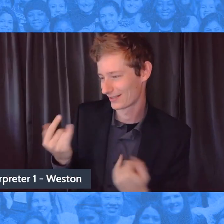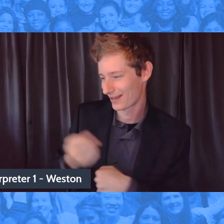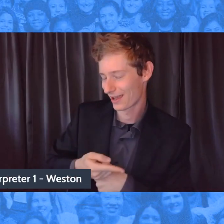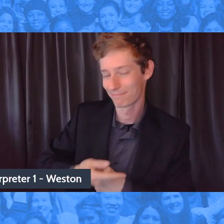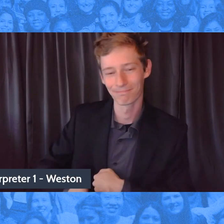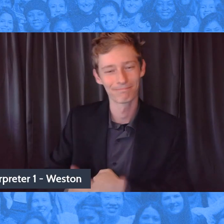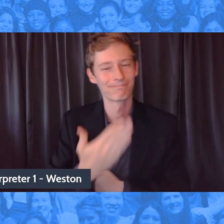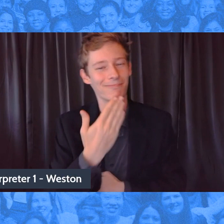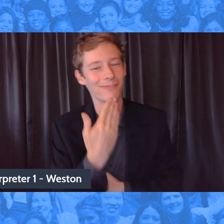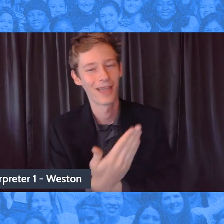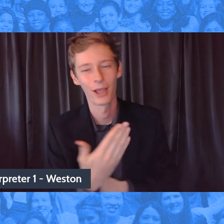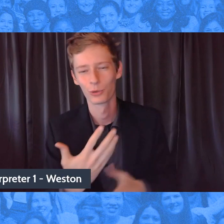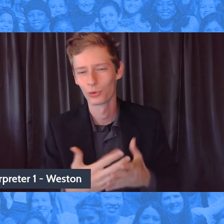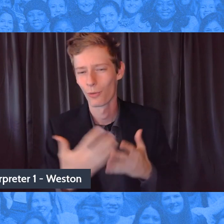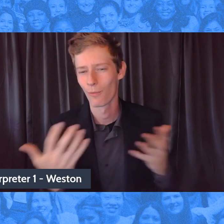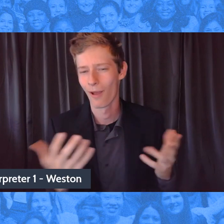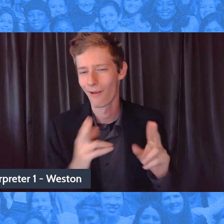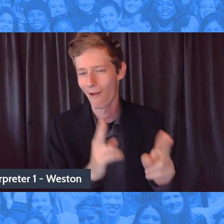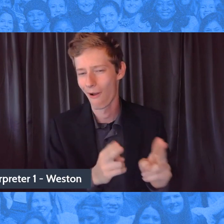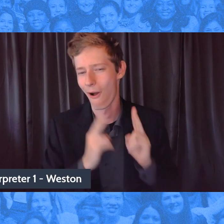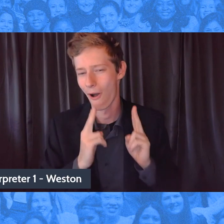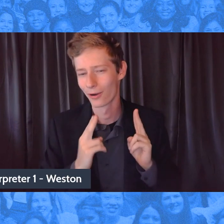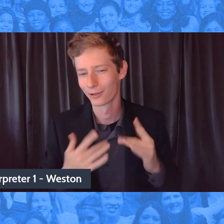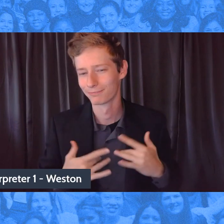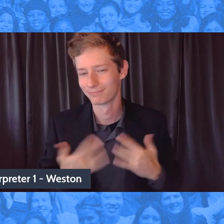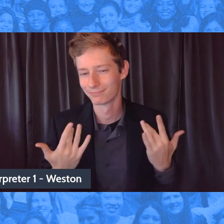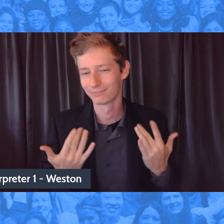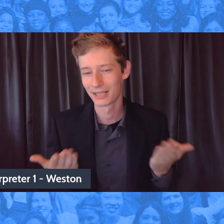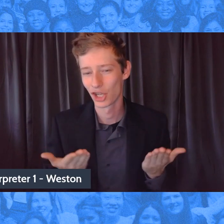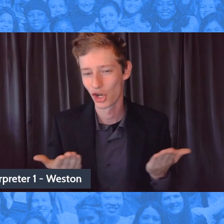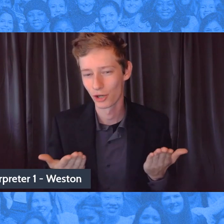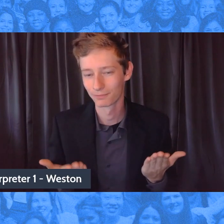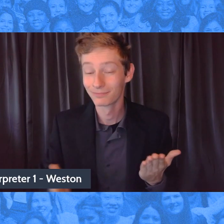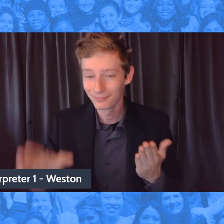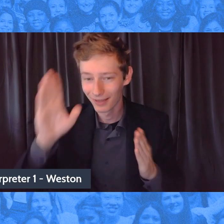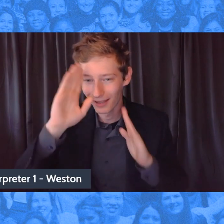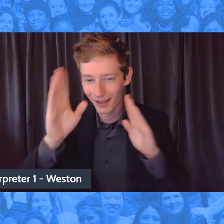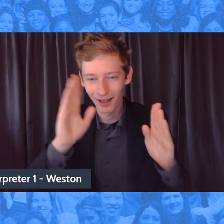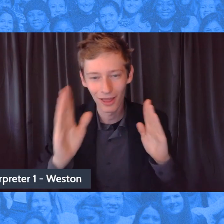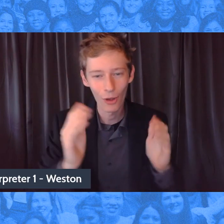It's an honor and a pleasure to be here. Hi everybody.